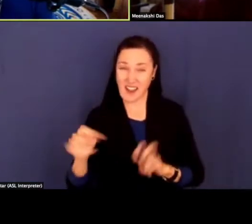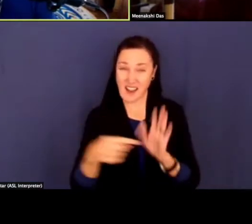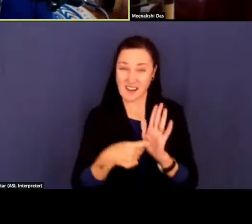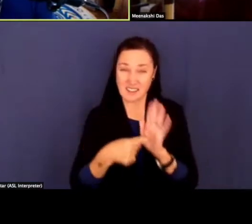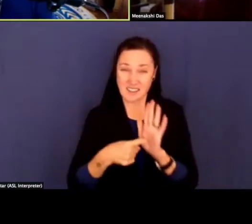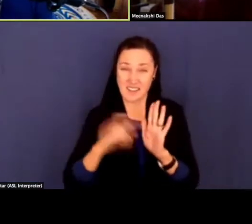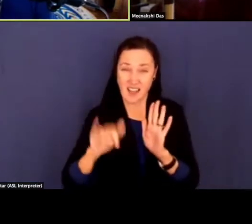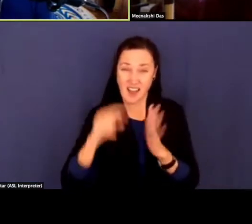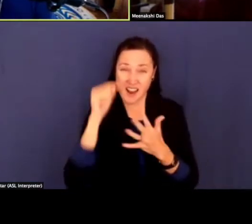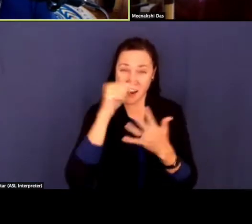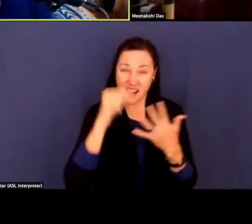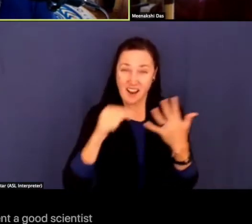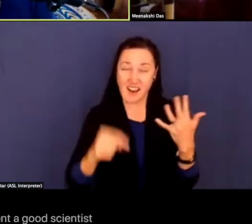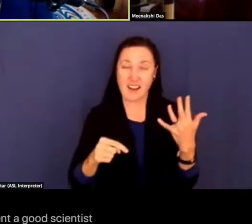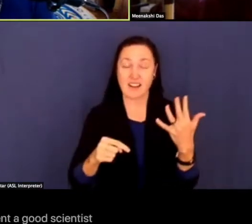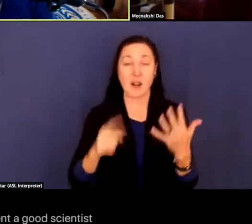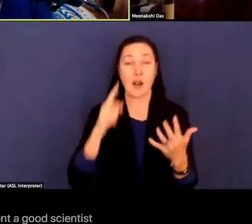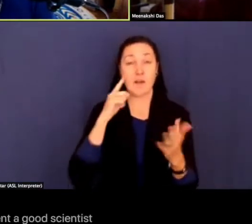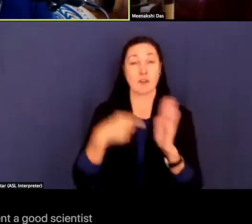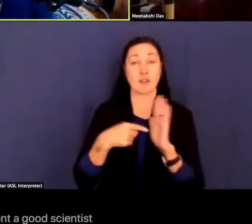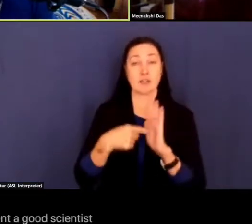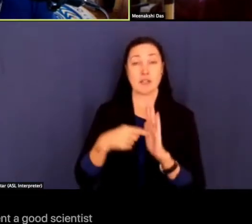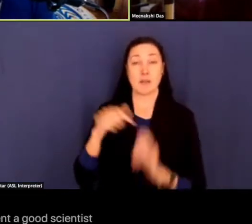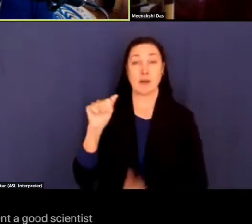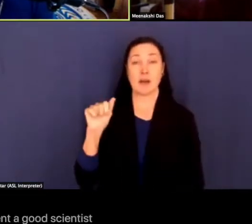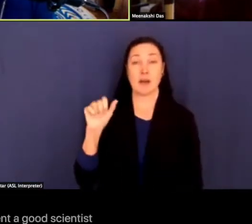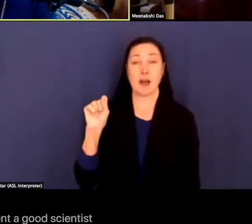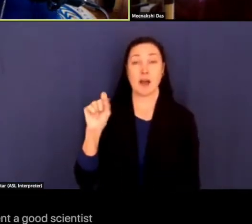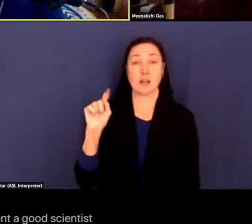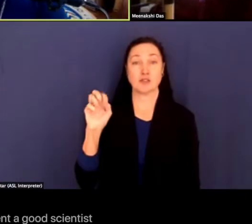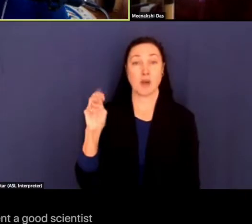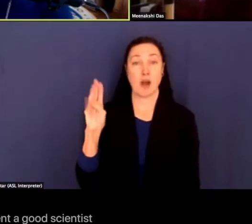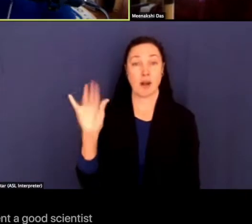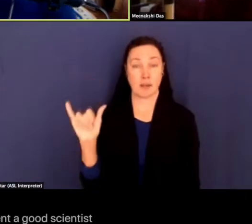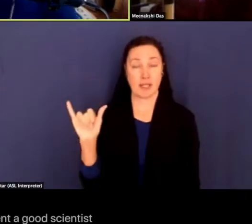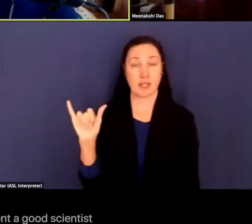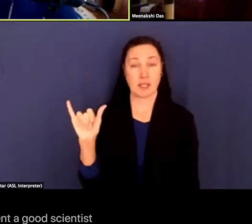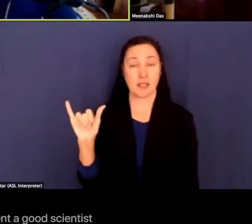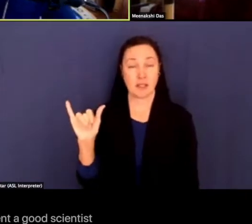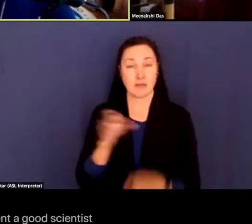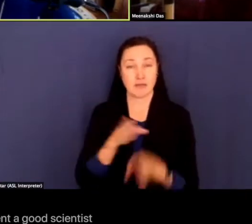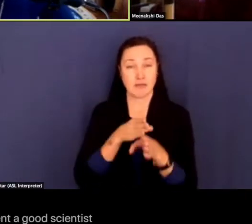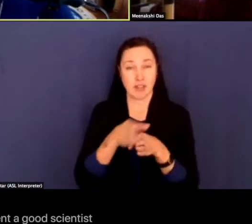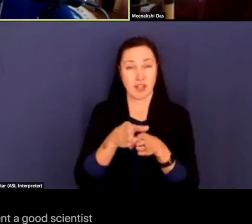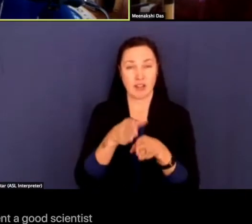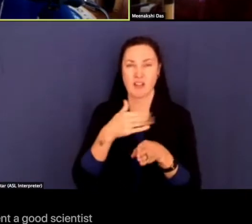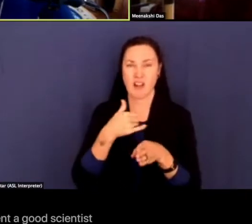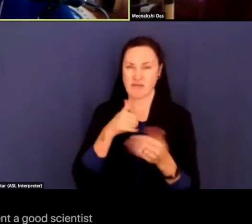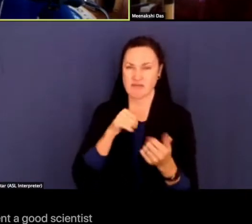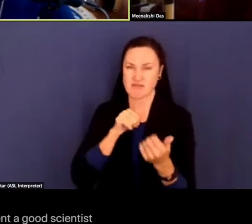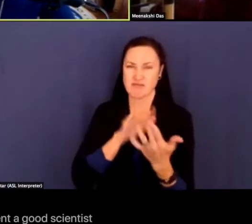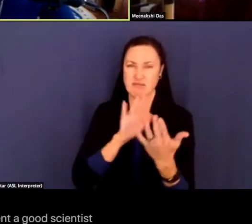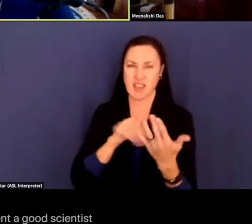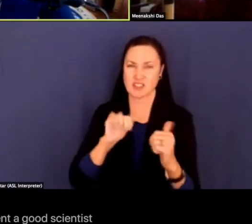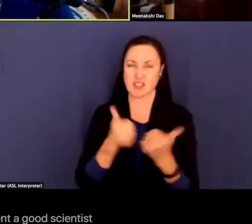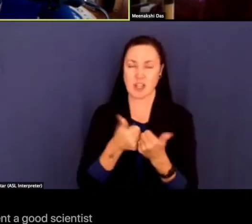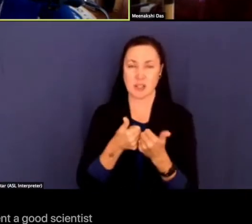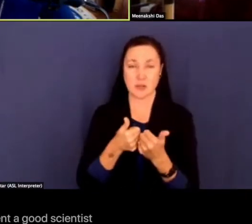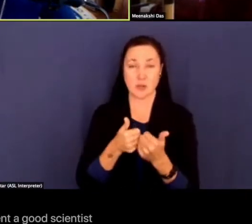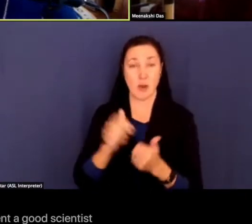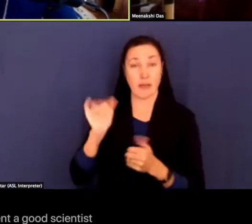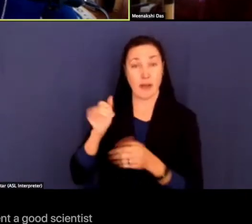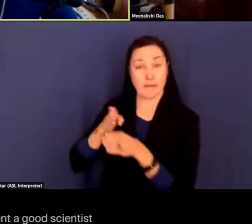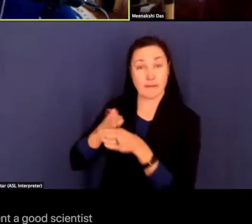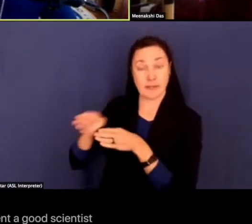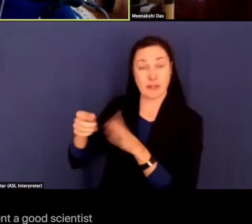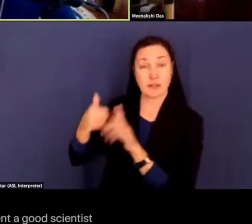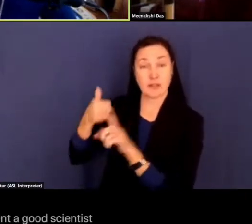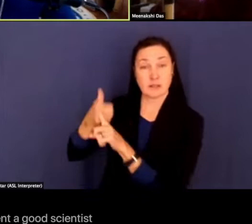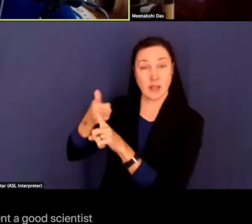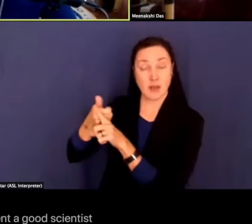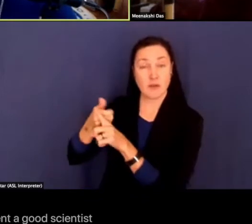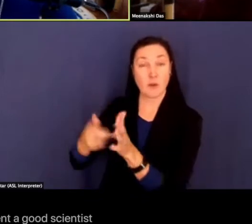to give an example. Two examples I guess. Astronomy requires observing with telescopes;